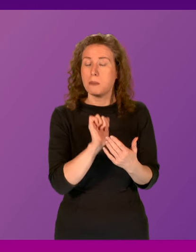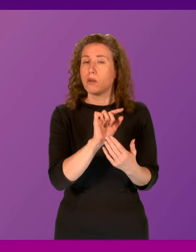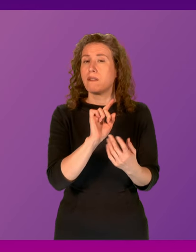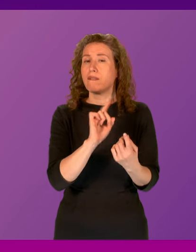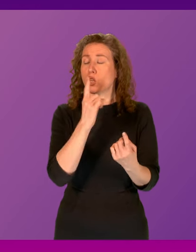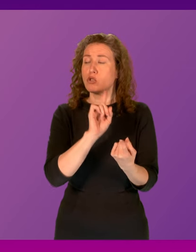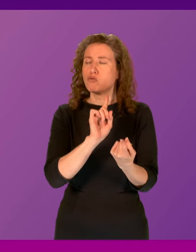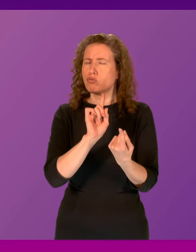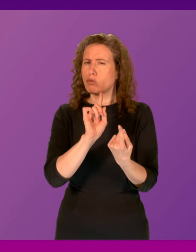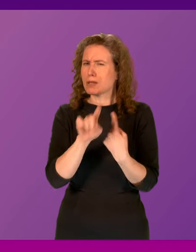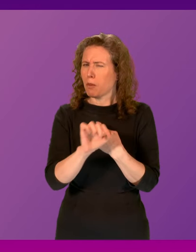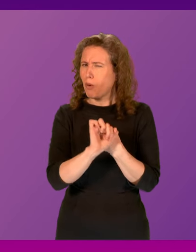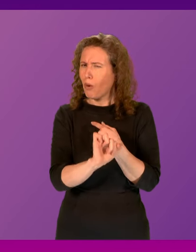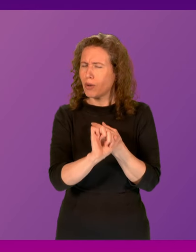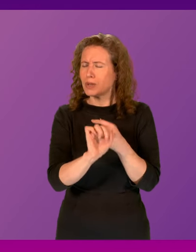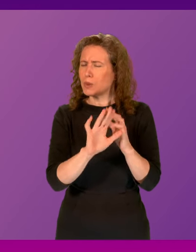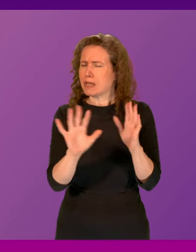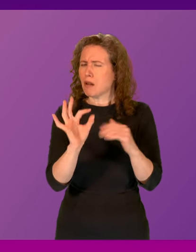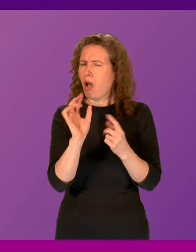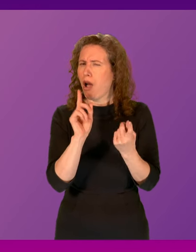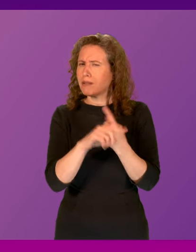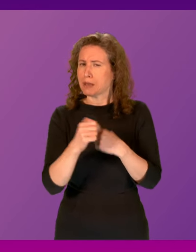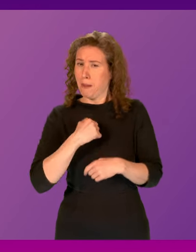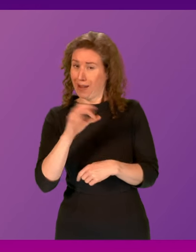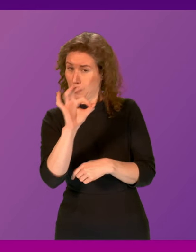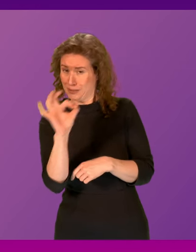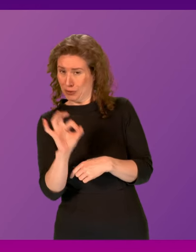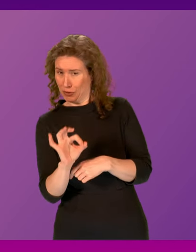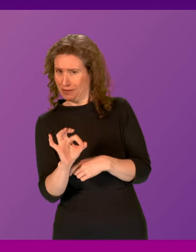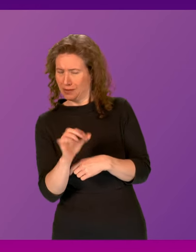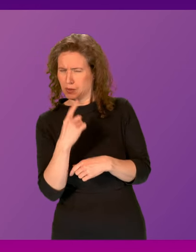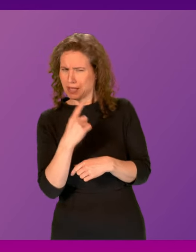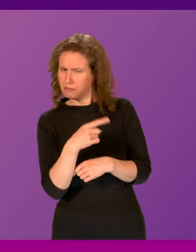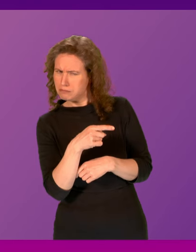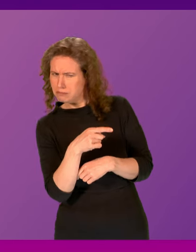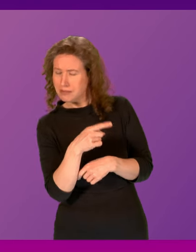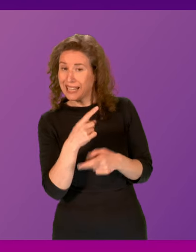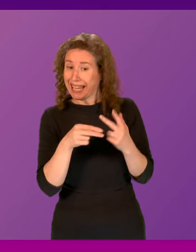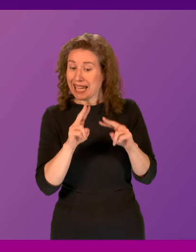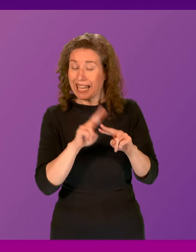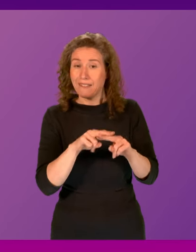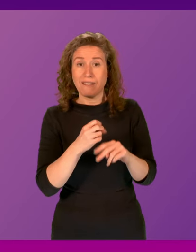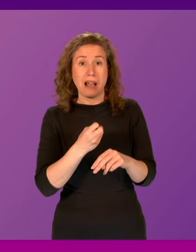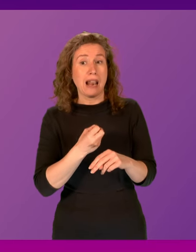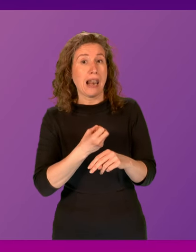he did not answer the question that I asked, which was whether a potential incoming Labour Government